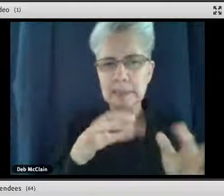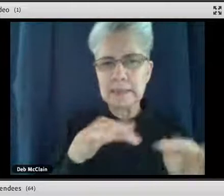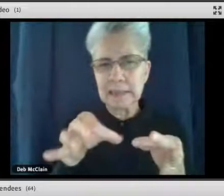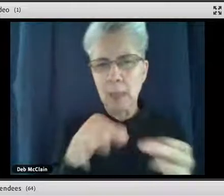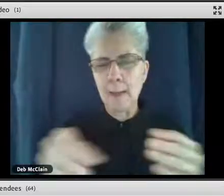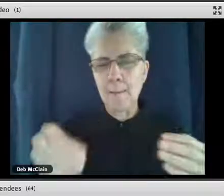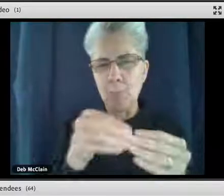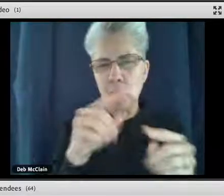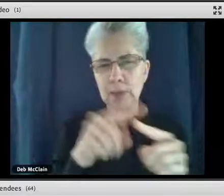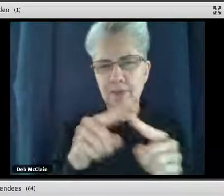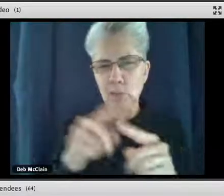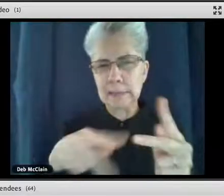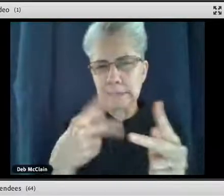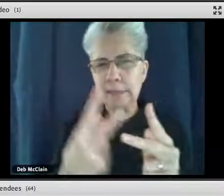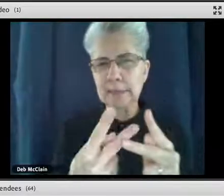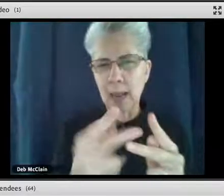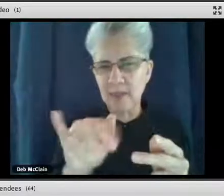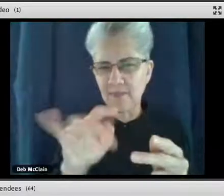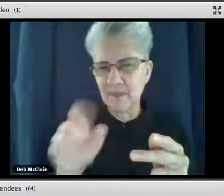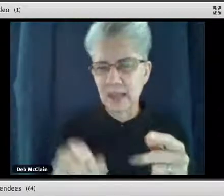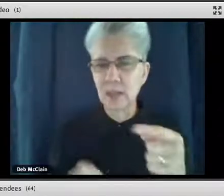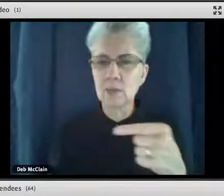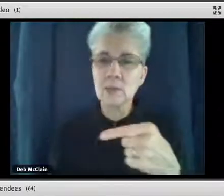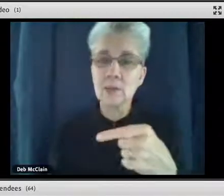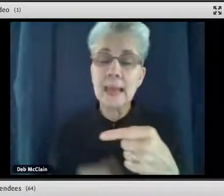kind of the different types of fixed fields.